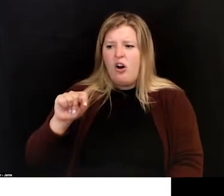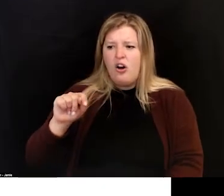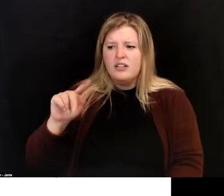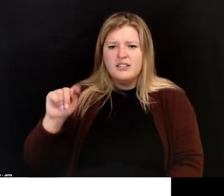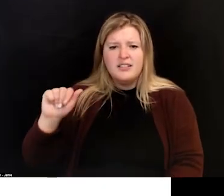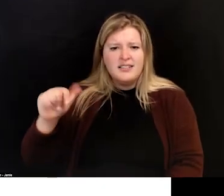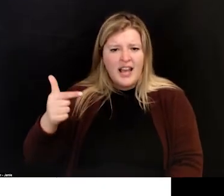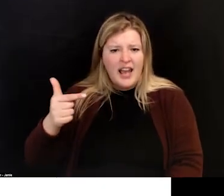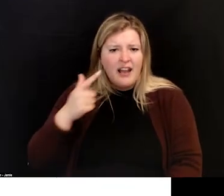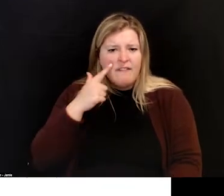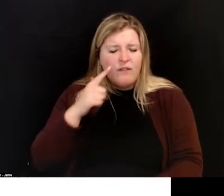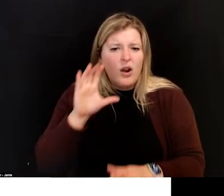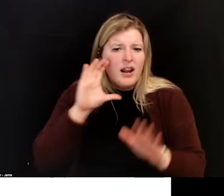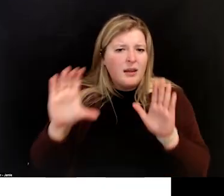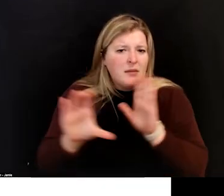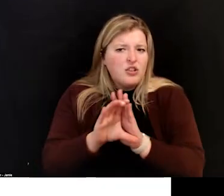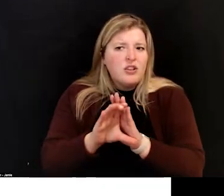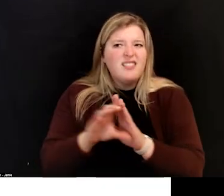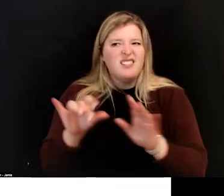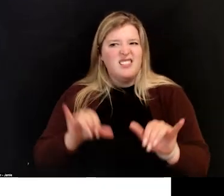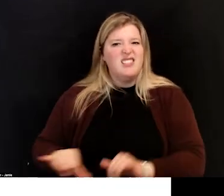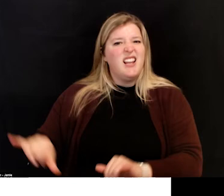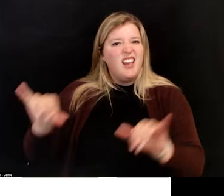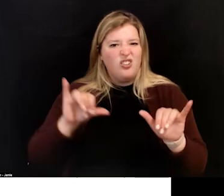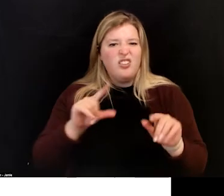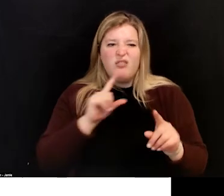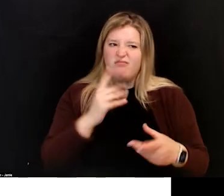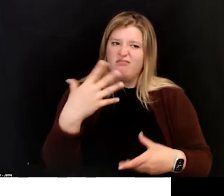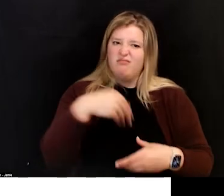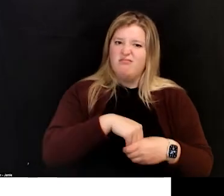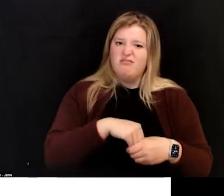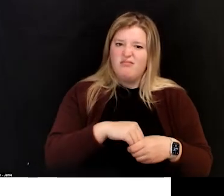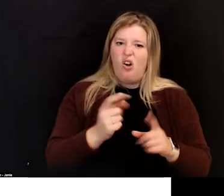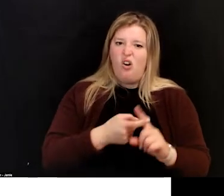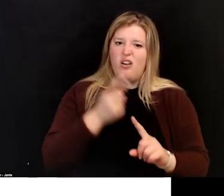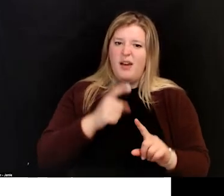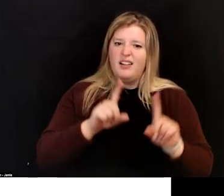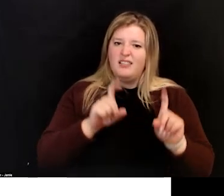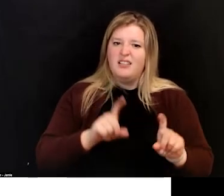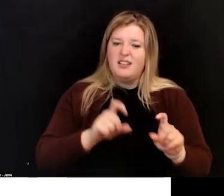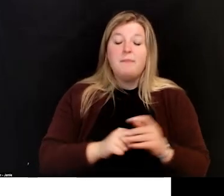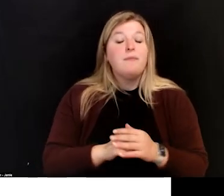so the standards that really tie into that automatic testing. Then it's nice to kind of take a next step